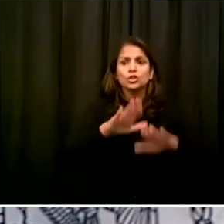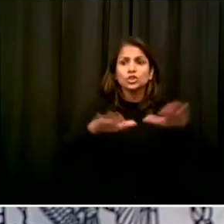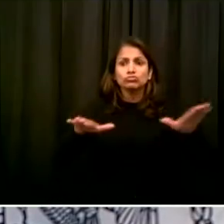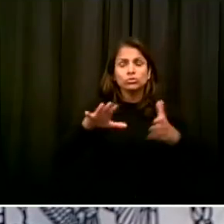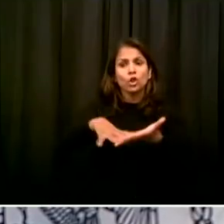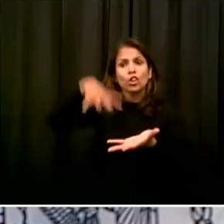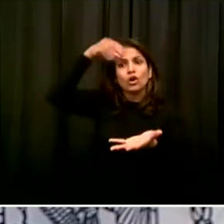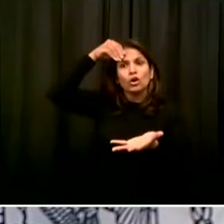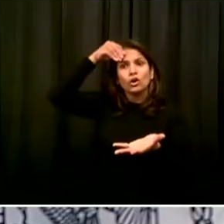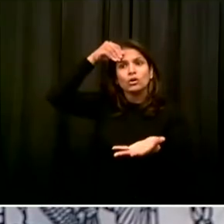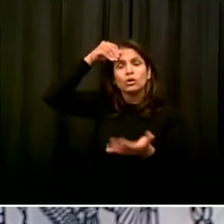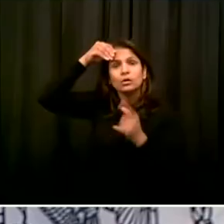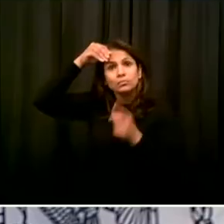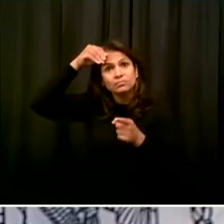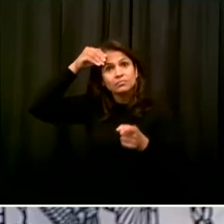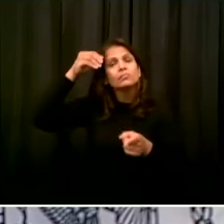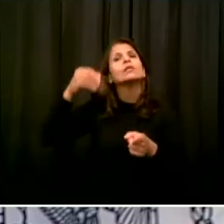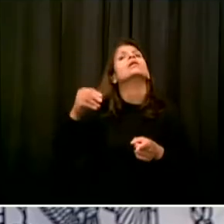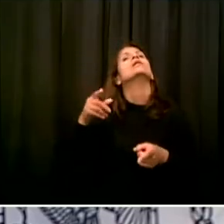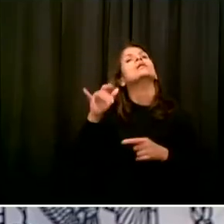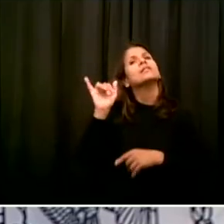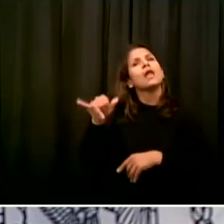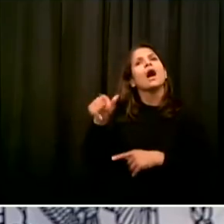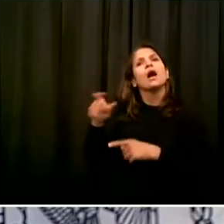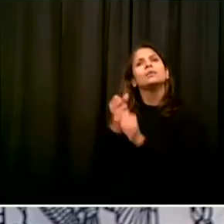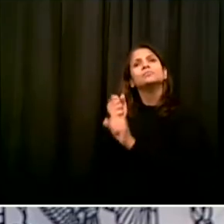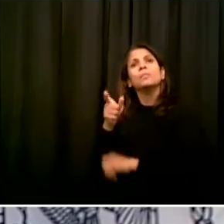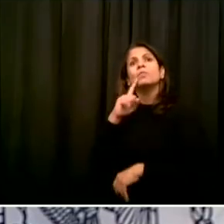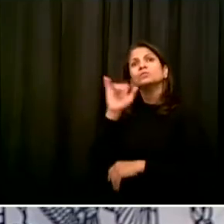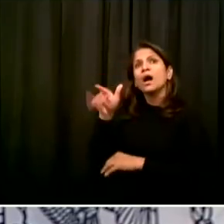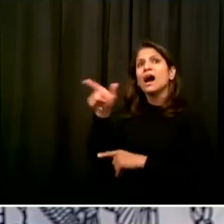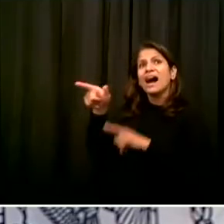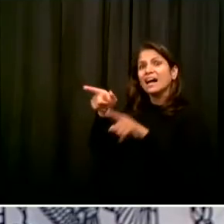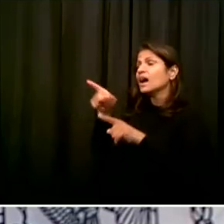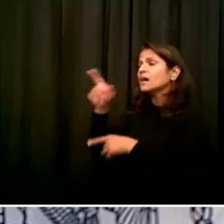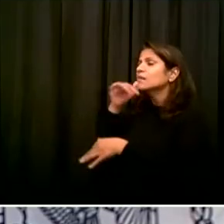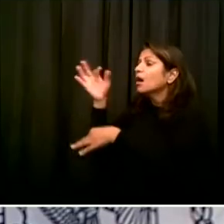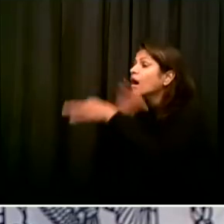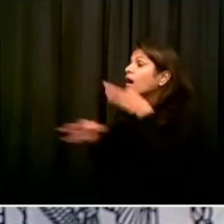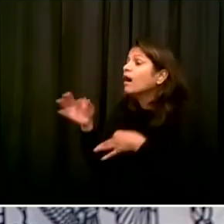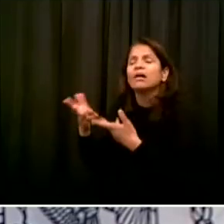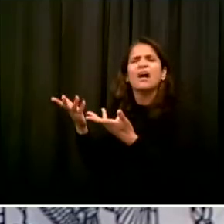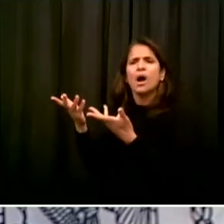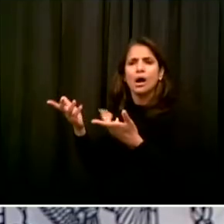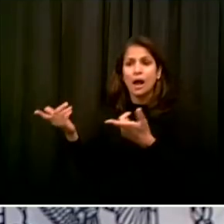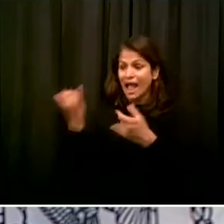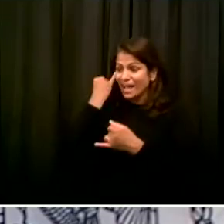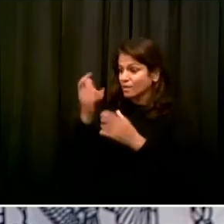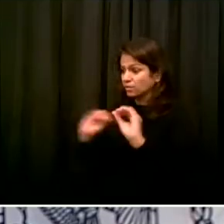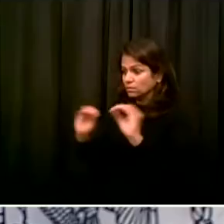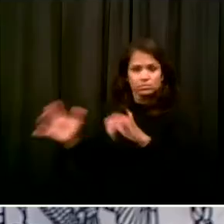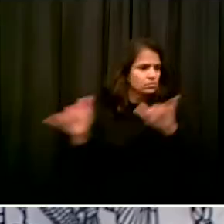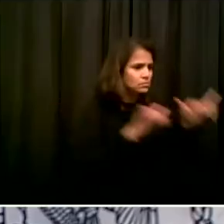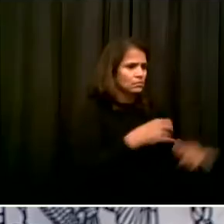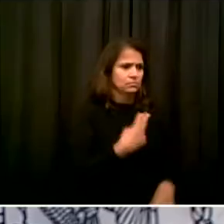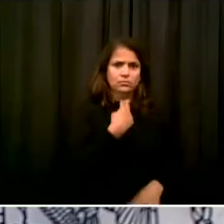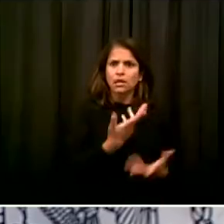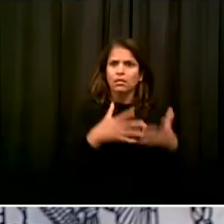WEEK HELPS, IT ALL HELPS COMPARED TO NOTHING. IT HELPS THAT THEY GET SOMETHING